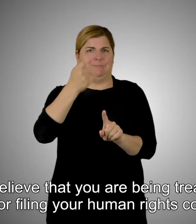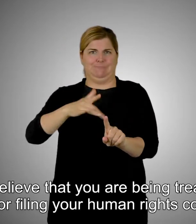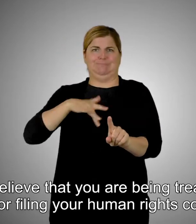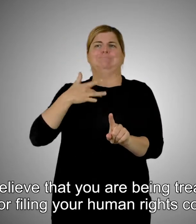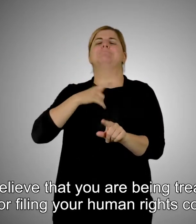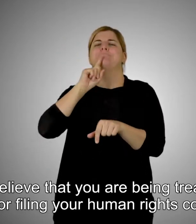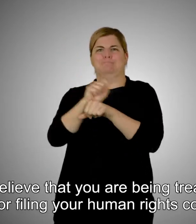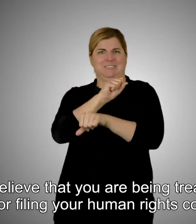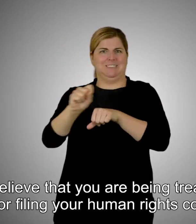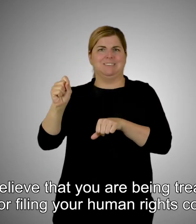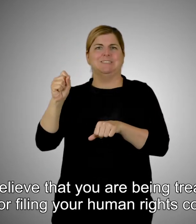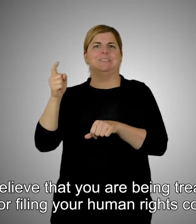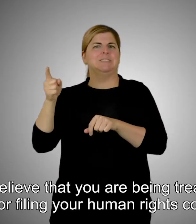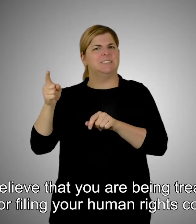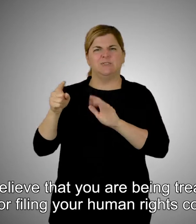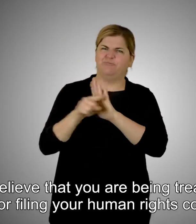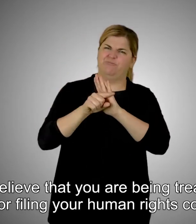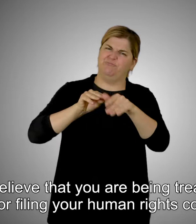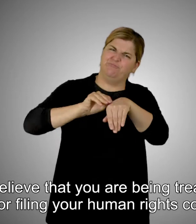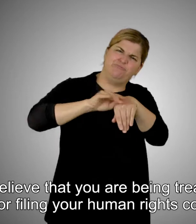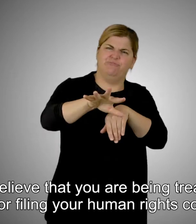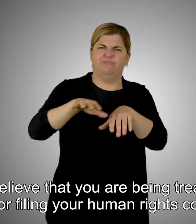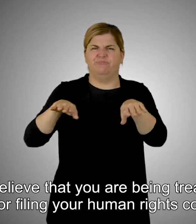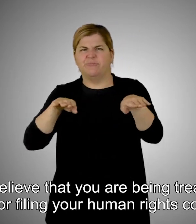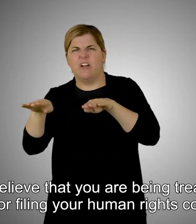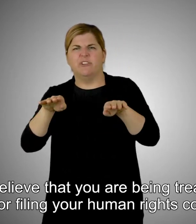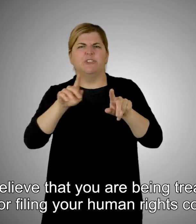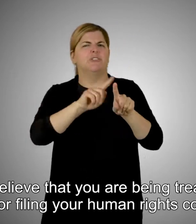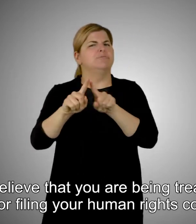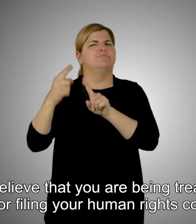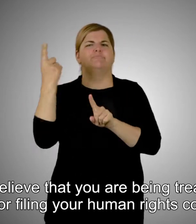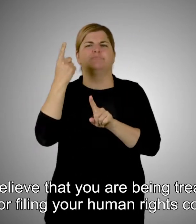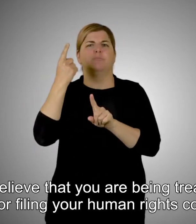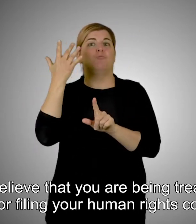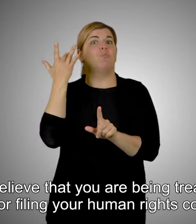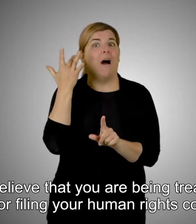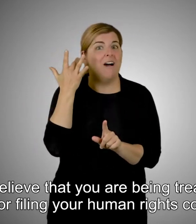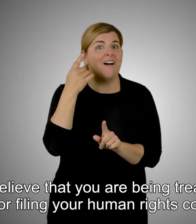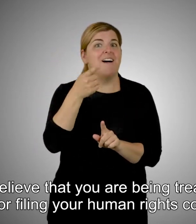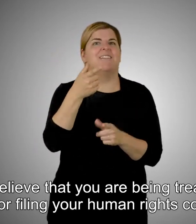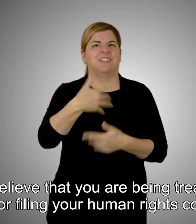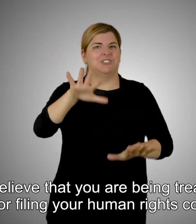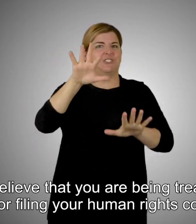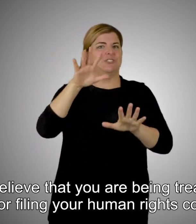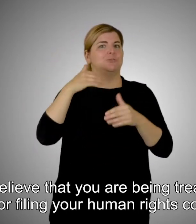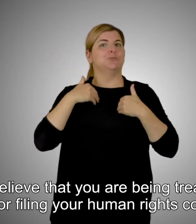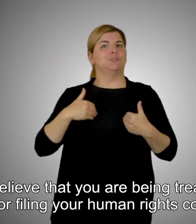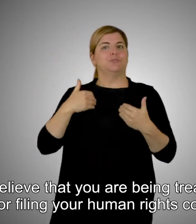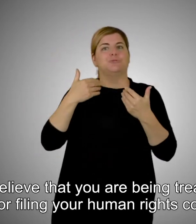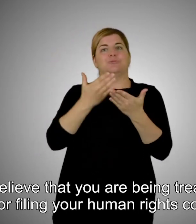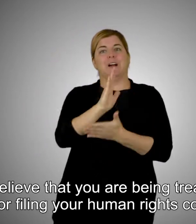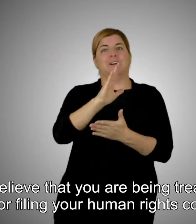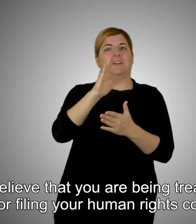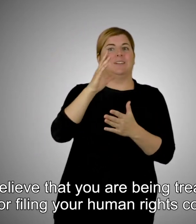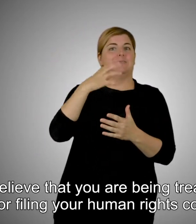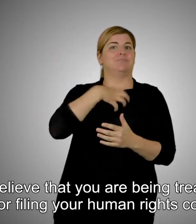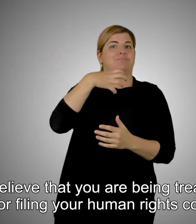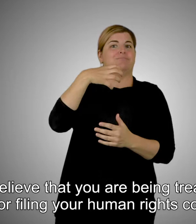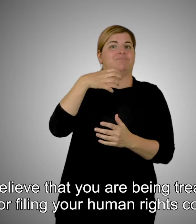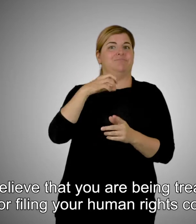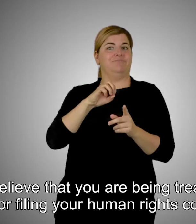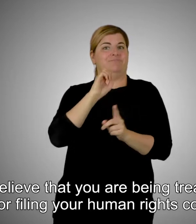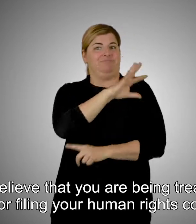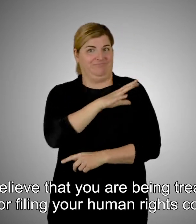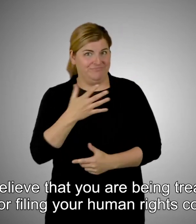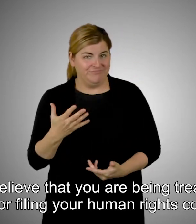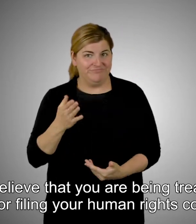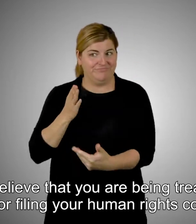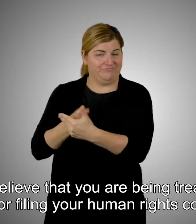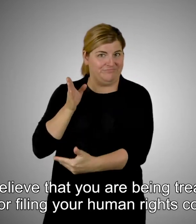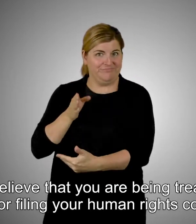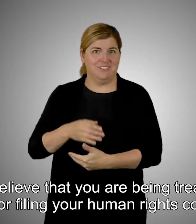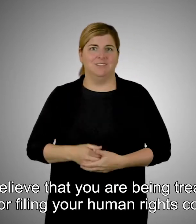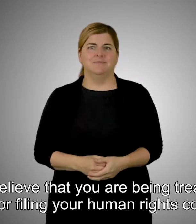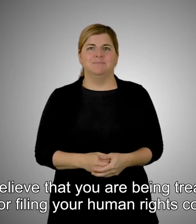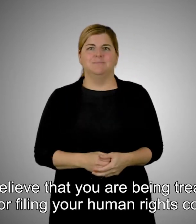if you believe that you are being treated negatively for filing your human rights complaint.